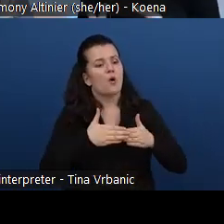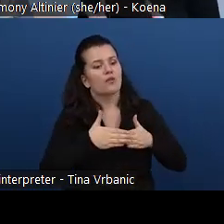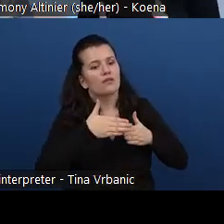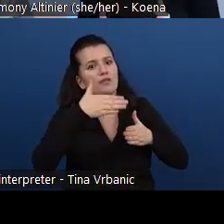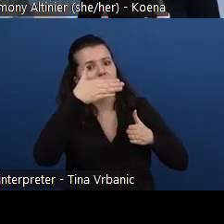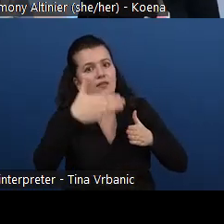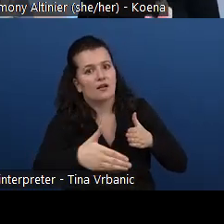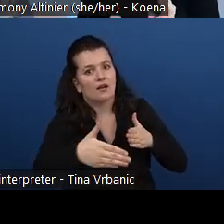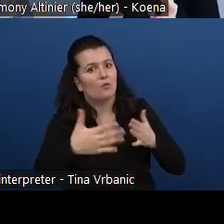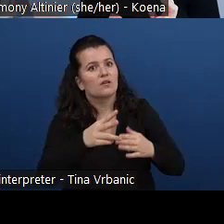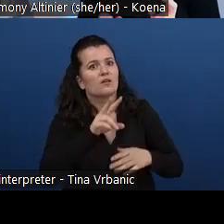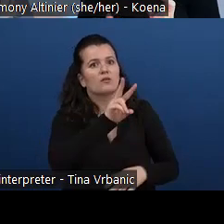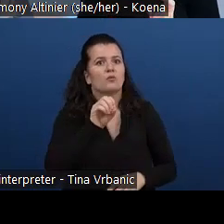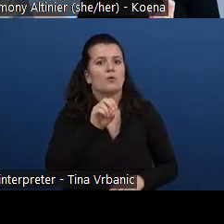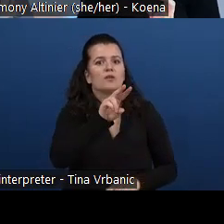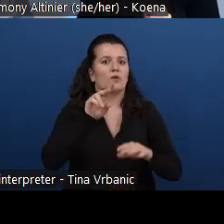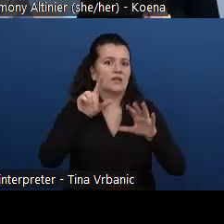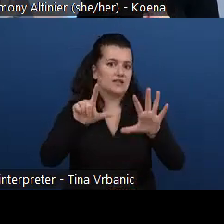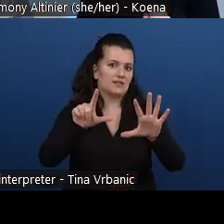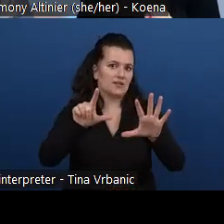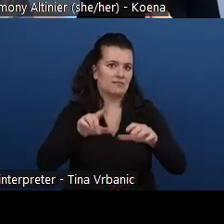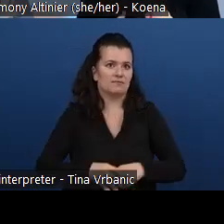So I quote this.